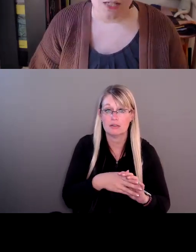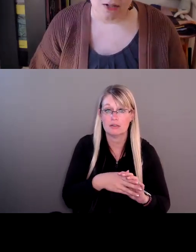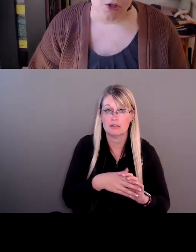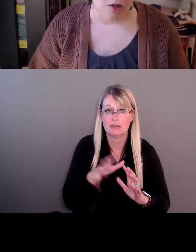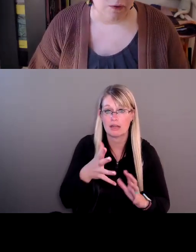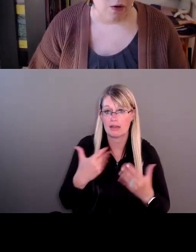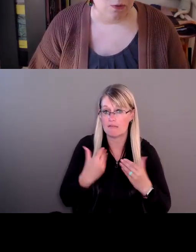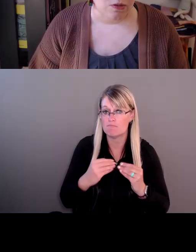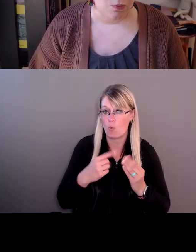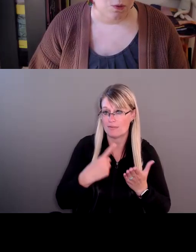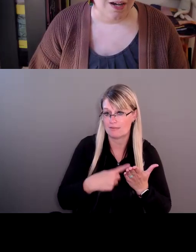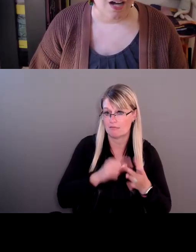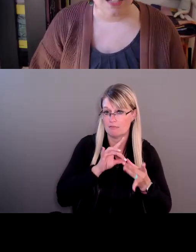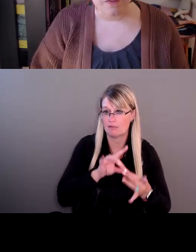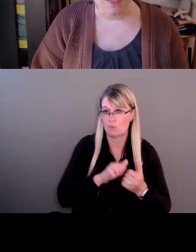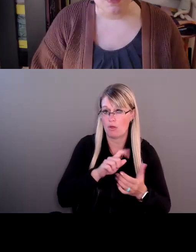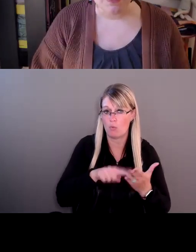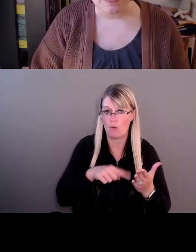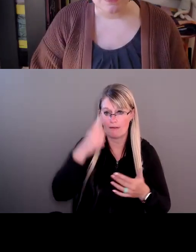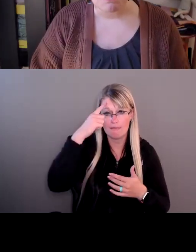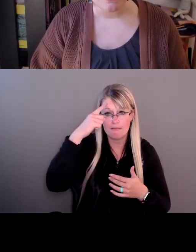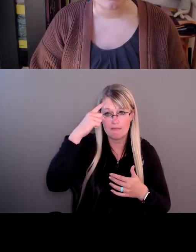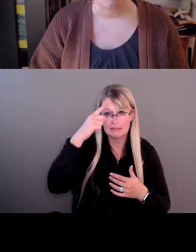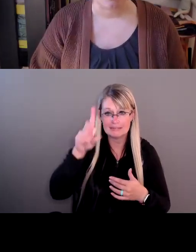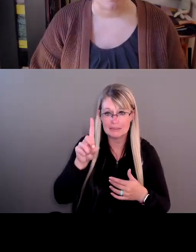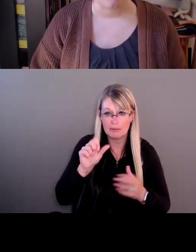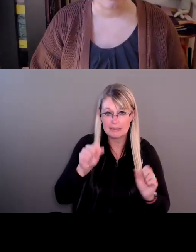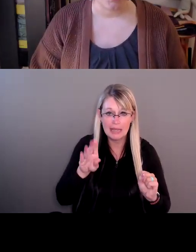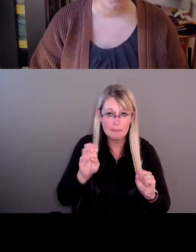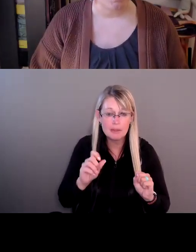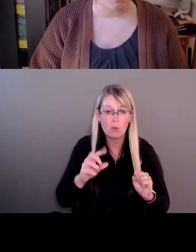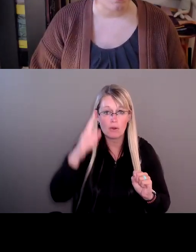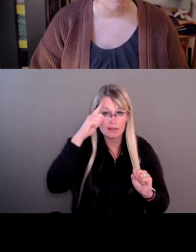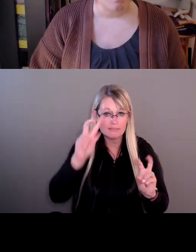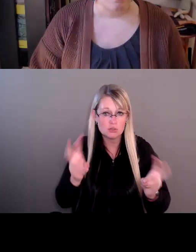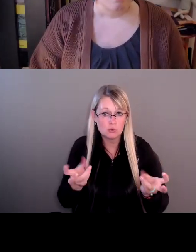discussion around what cognitive disabilities can be or what cognitive issues might be.